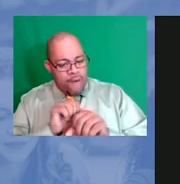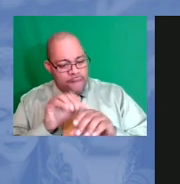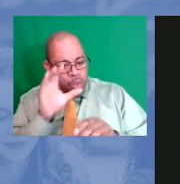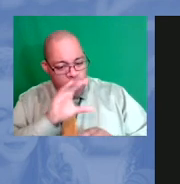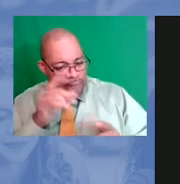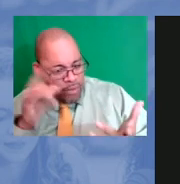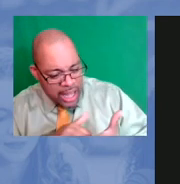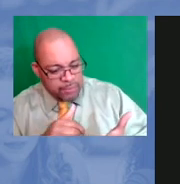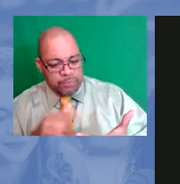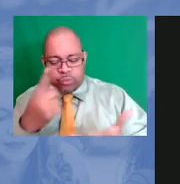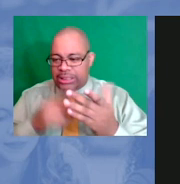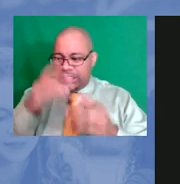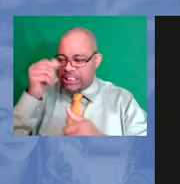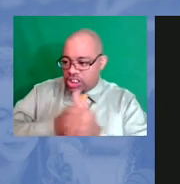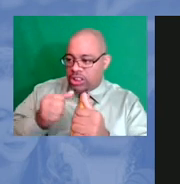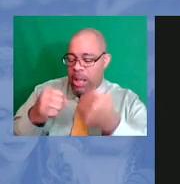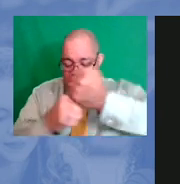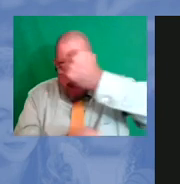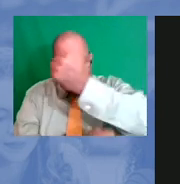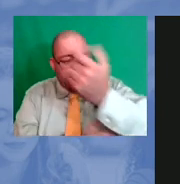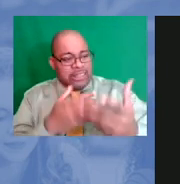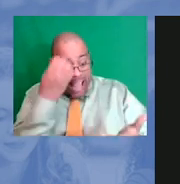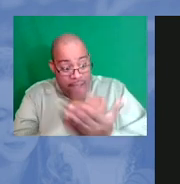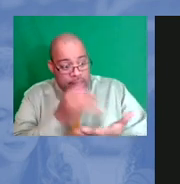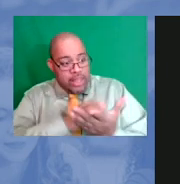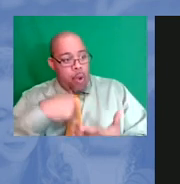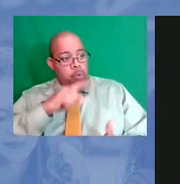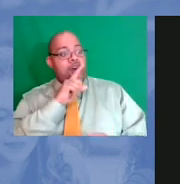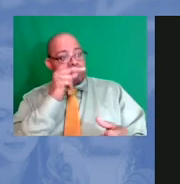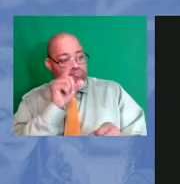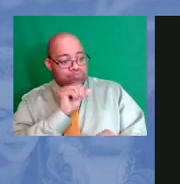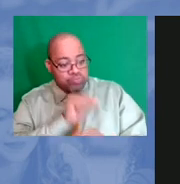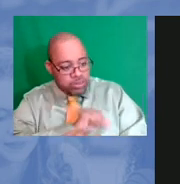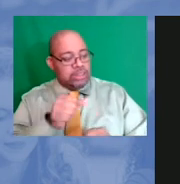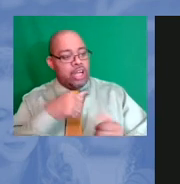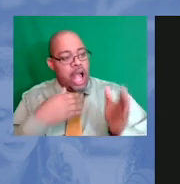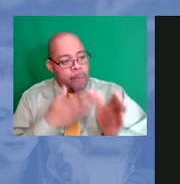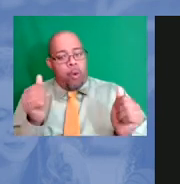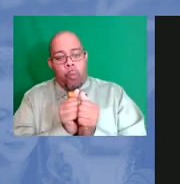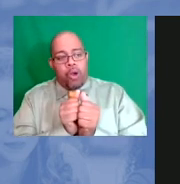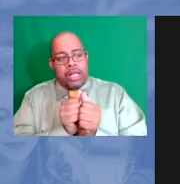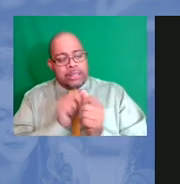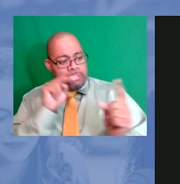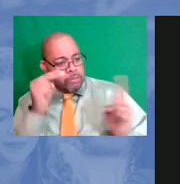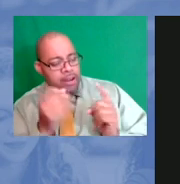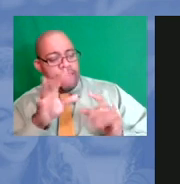AS EVIDENCE WE'RE OPERATING THROUGH THE LENS OF DIVERSITY, EQUITY AND INCLUSION.